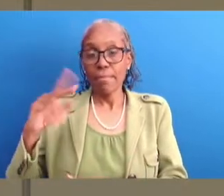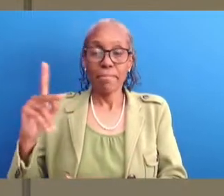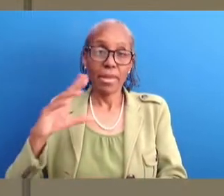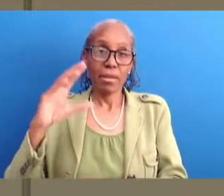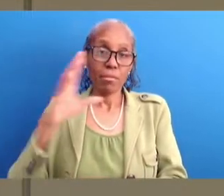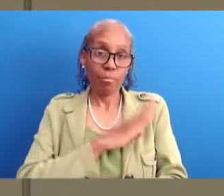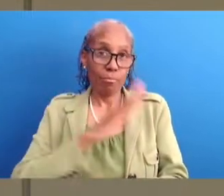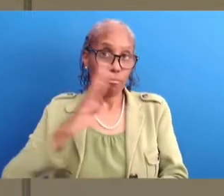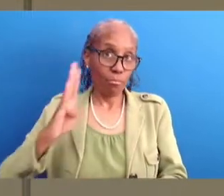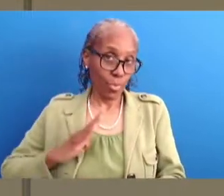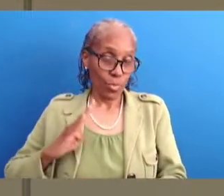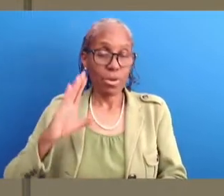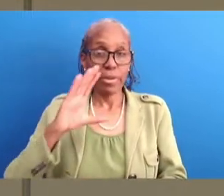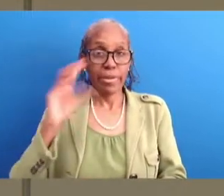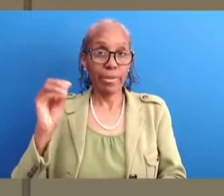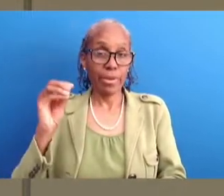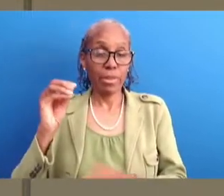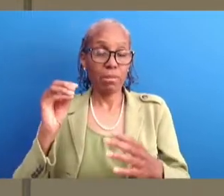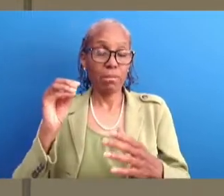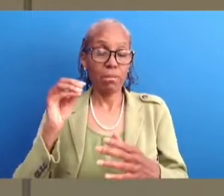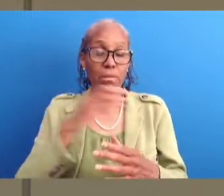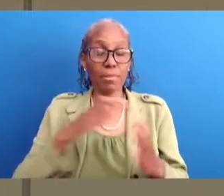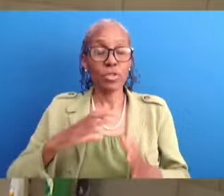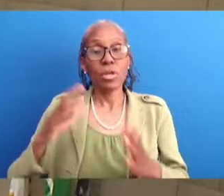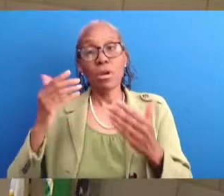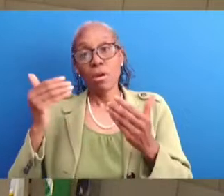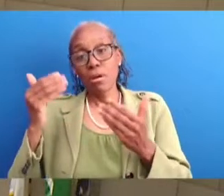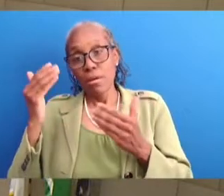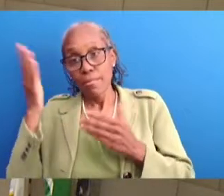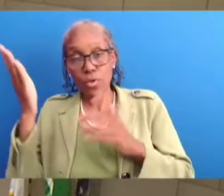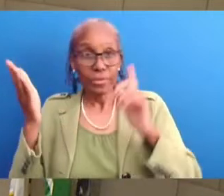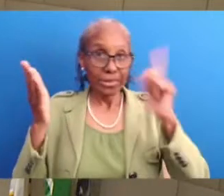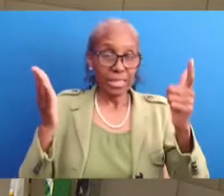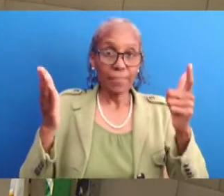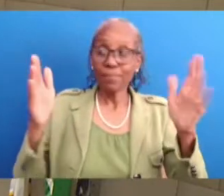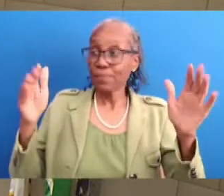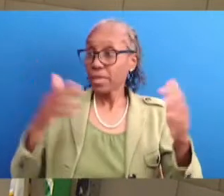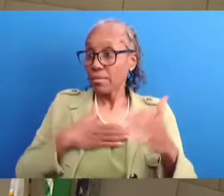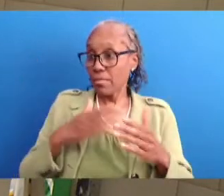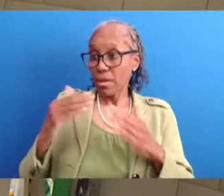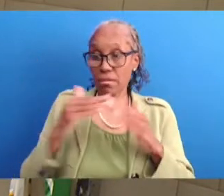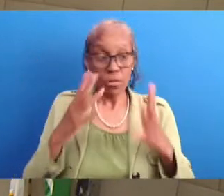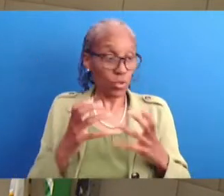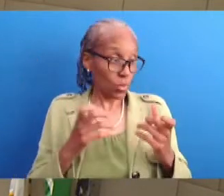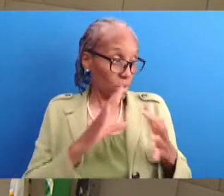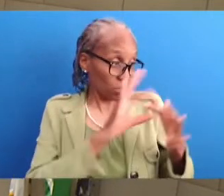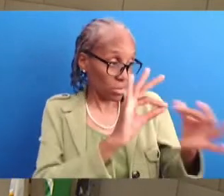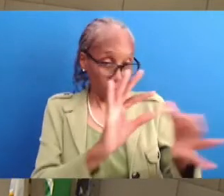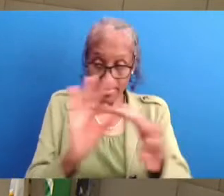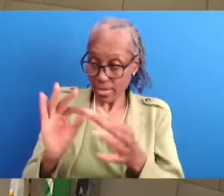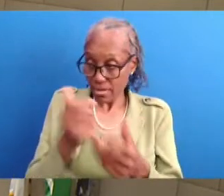SIGNED MARK D. JERRELL, CHAIR, MECKLENBURG BOARD OF COUNTY